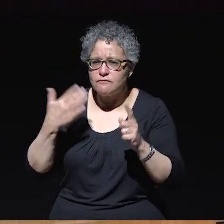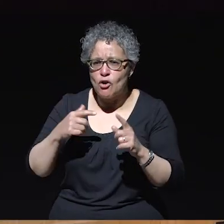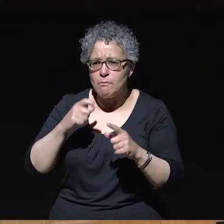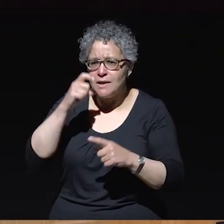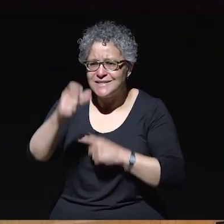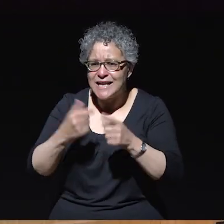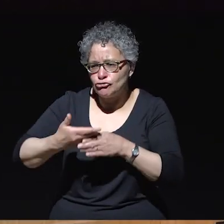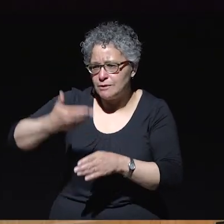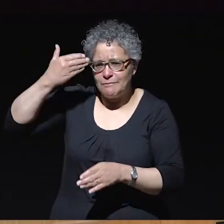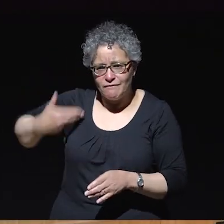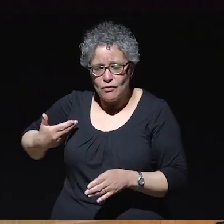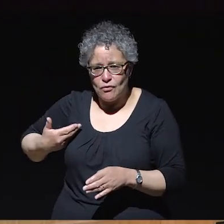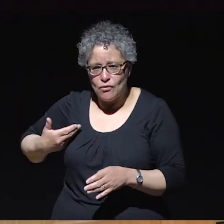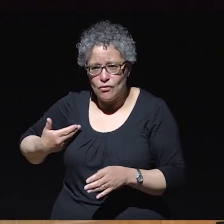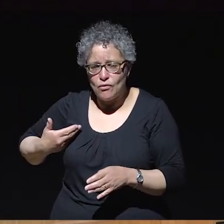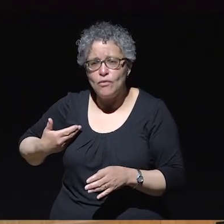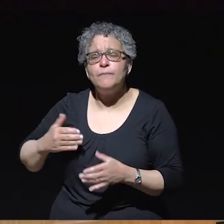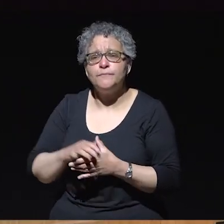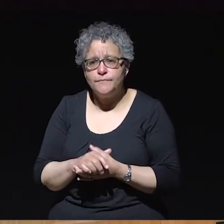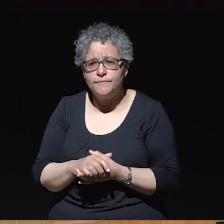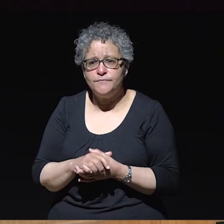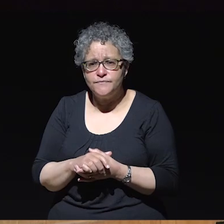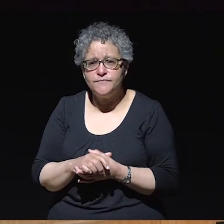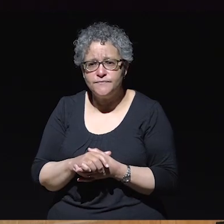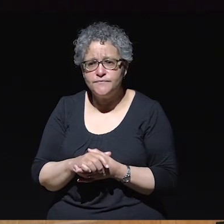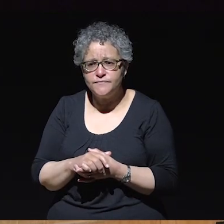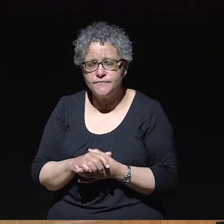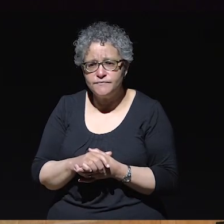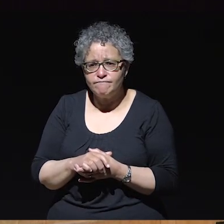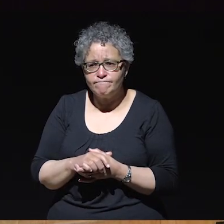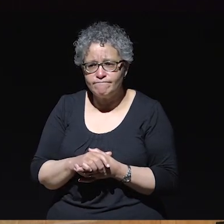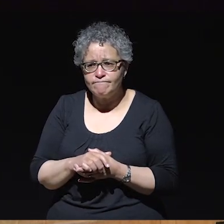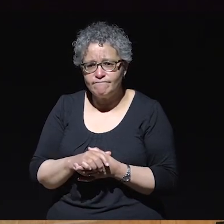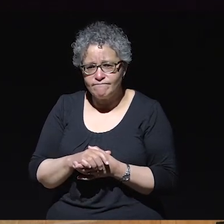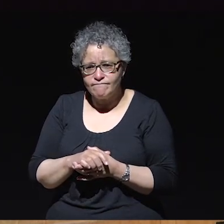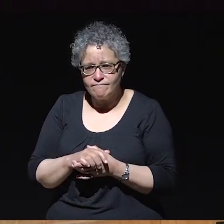as these sort of stalwarts of the British school of art.